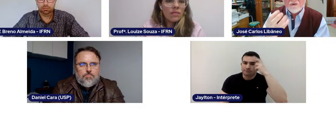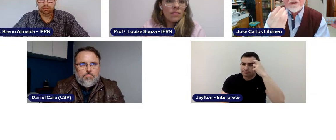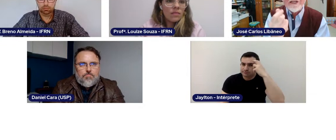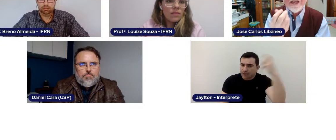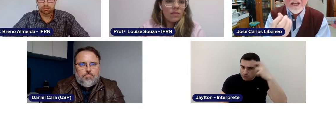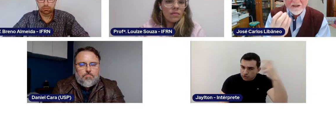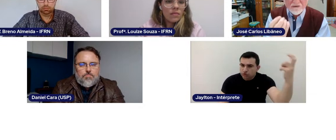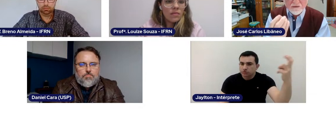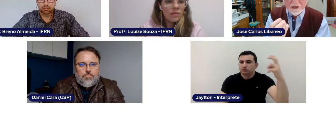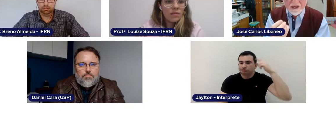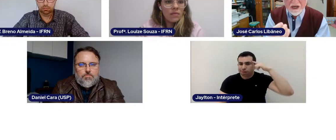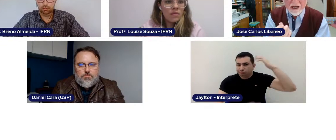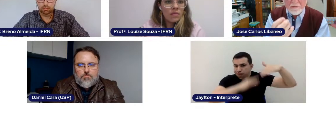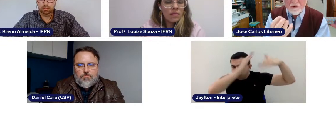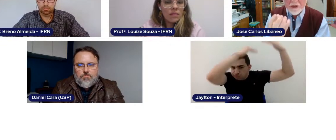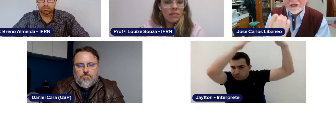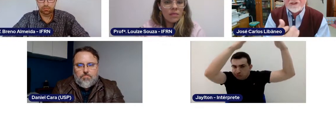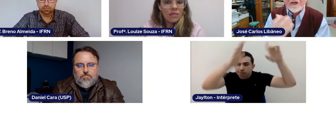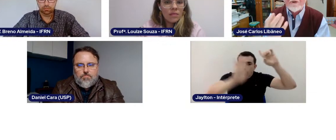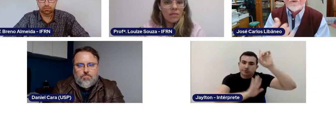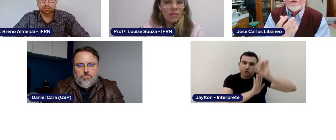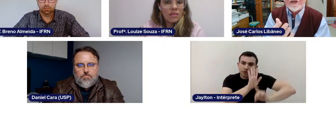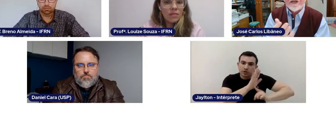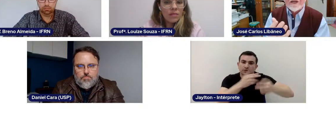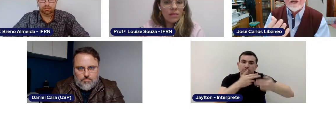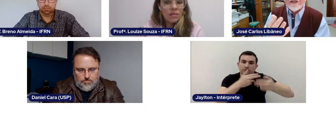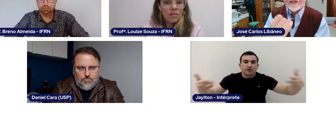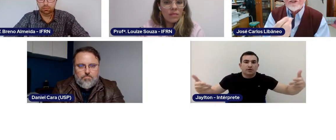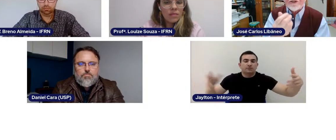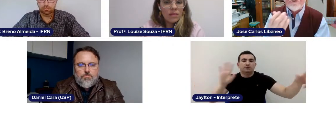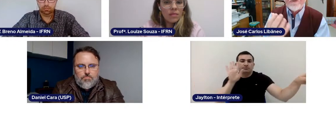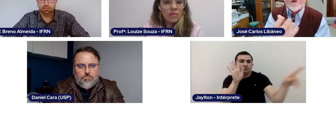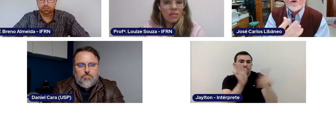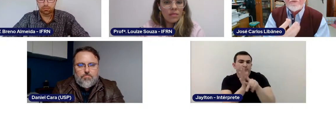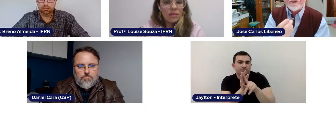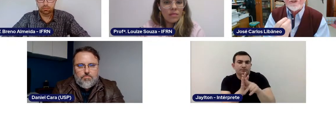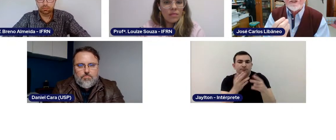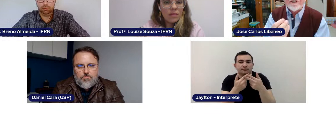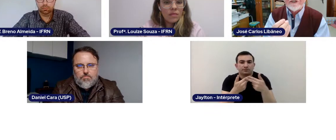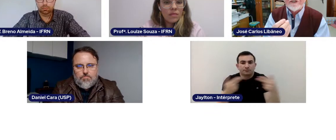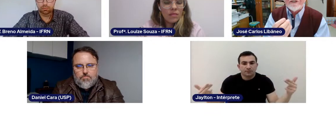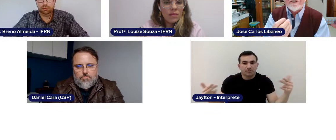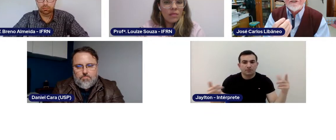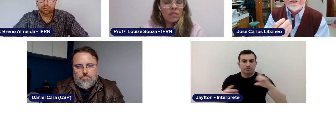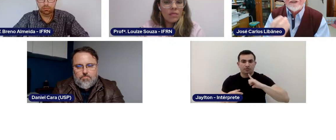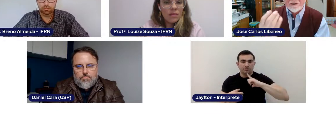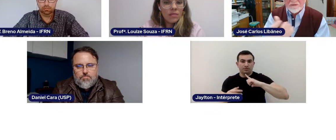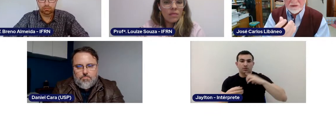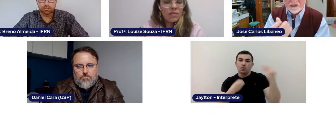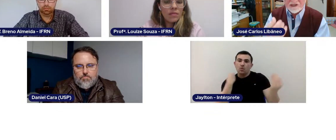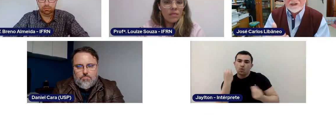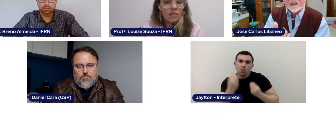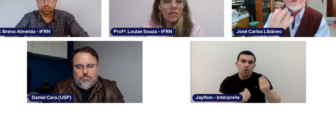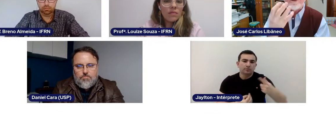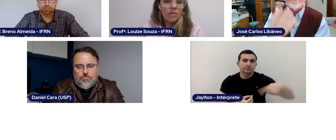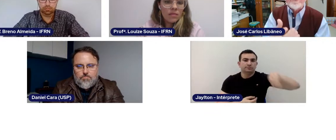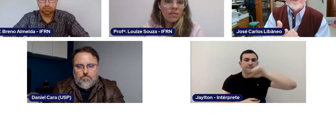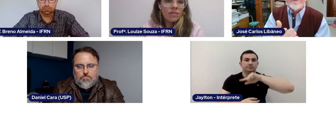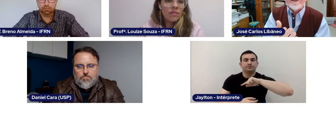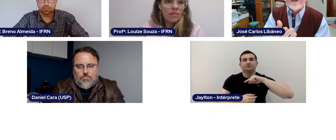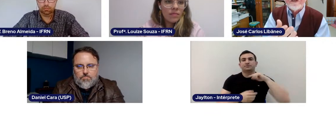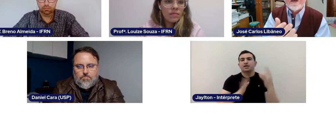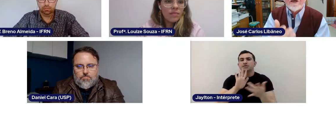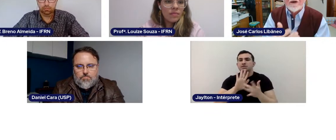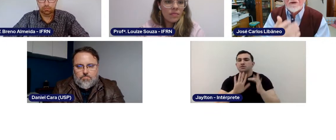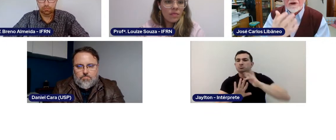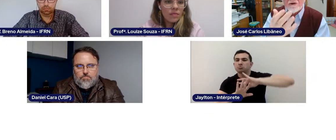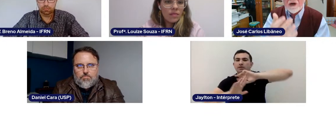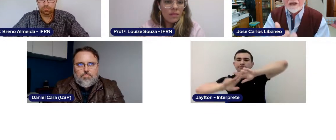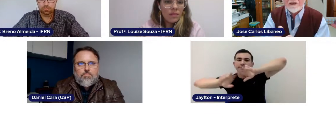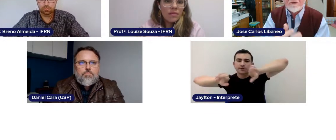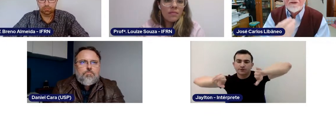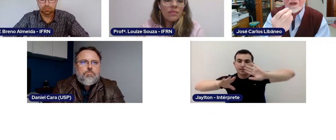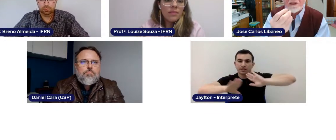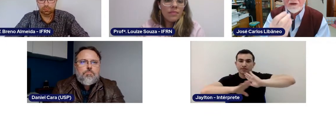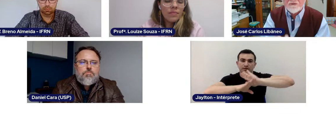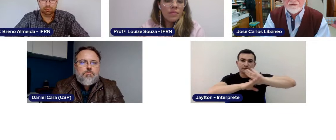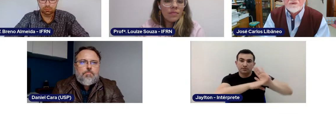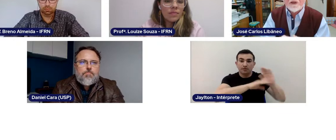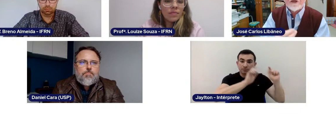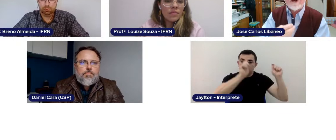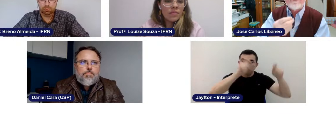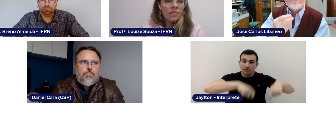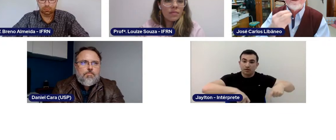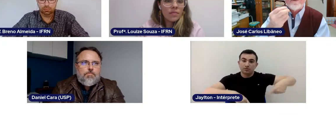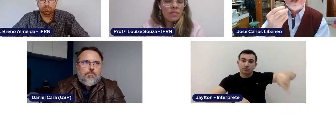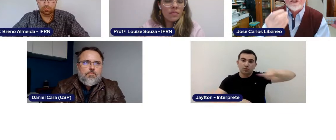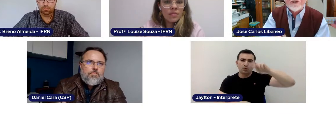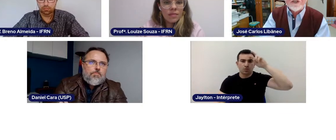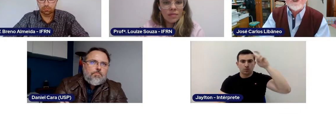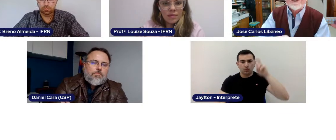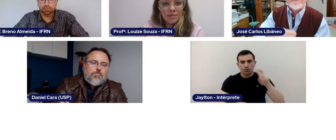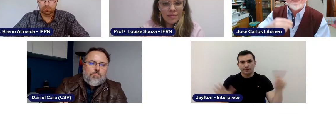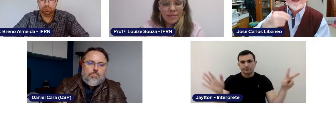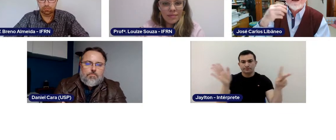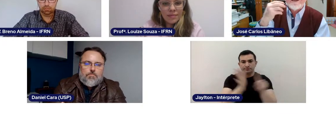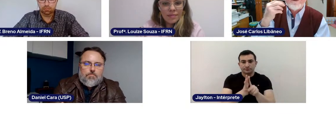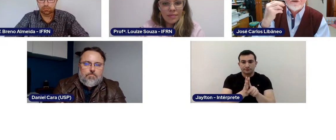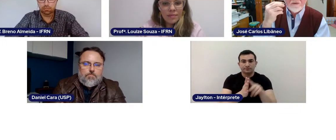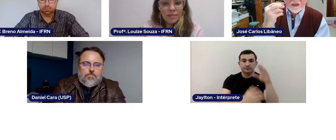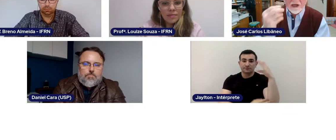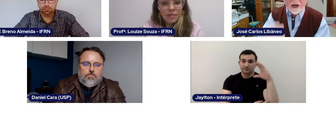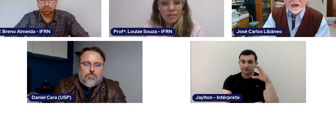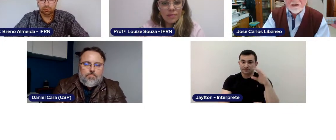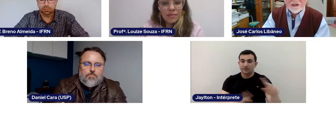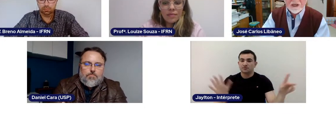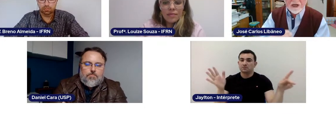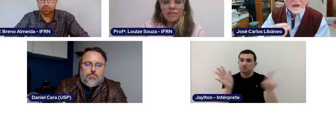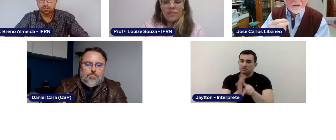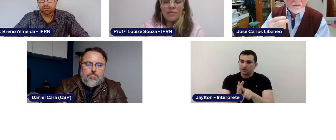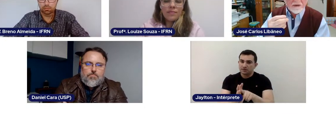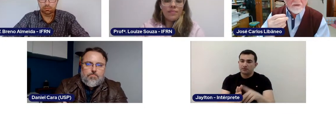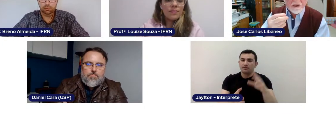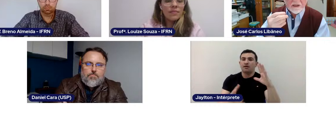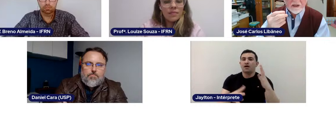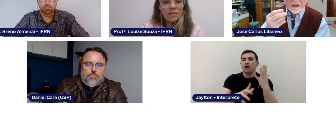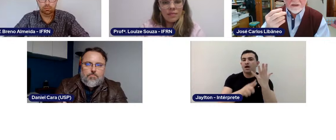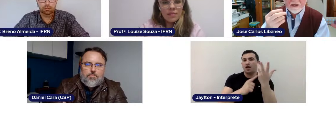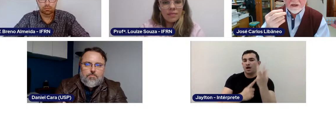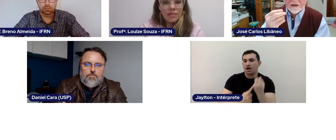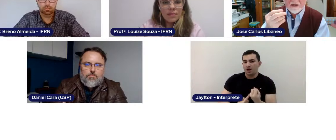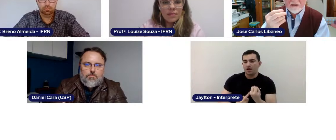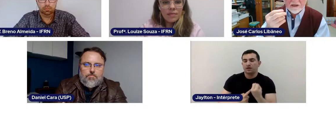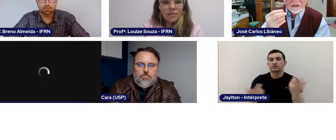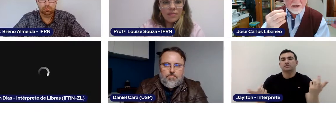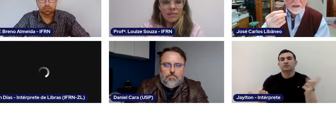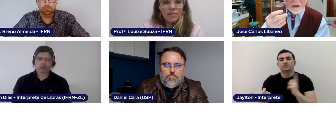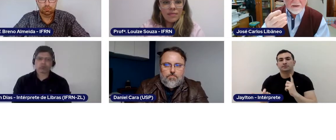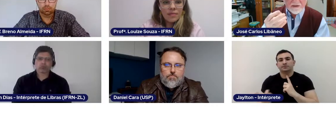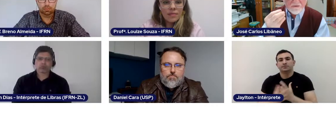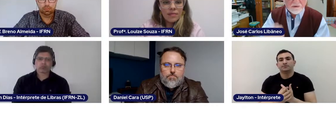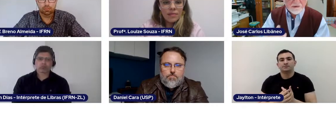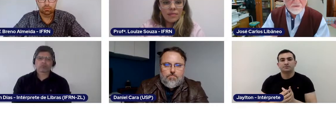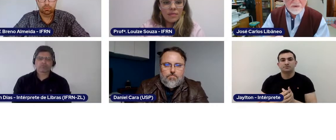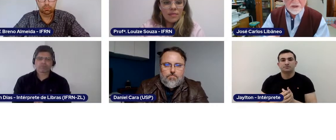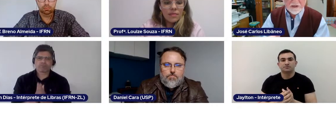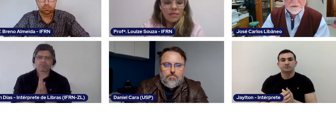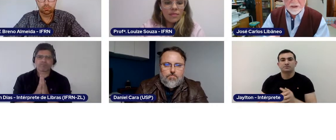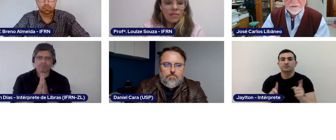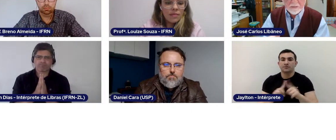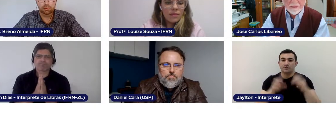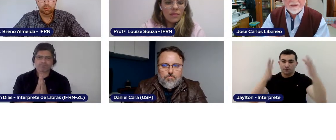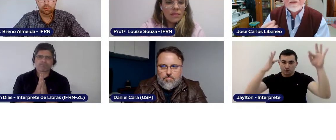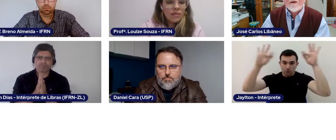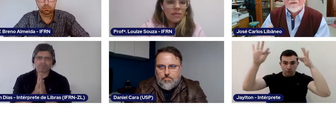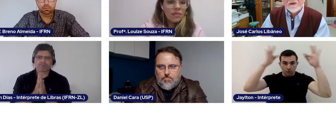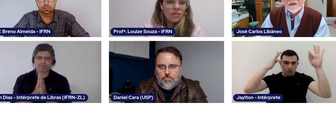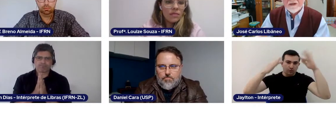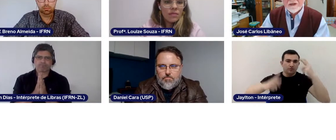The right to appropriate these symbolic forms that come from culture, from science, from arts, from philosophy.